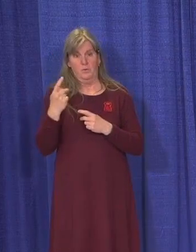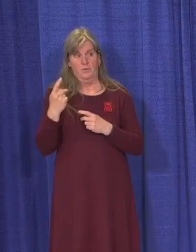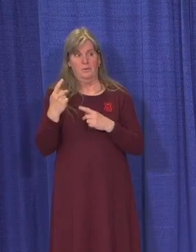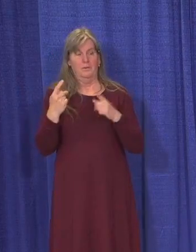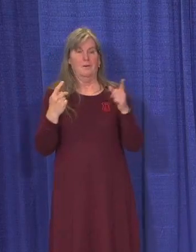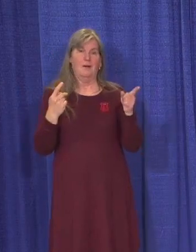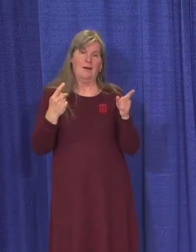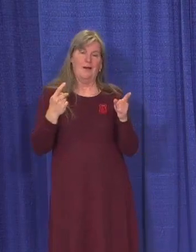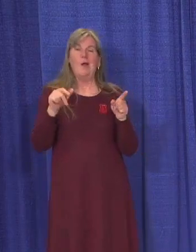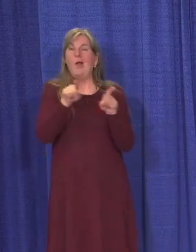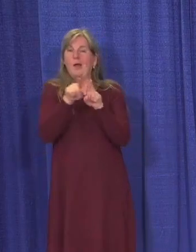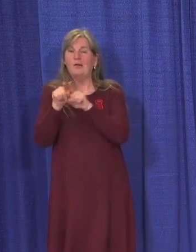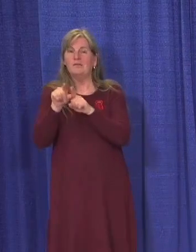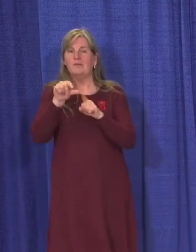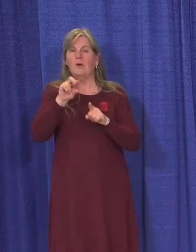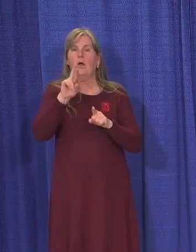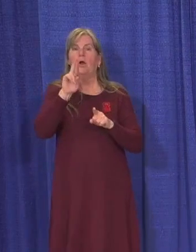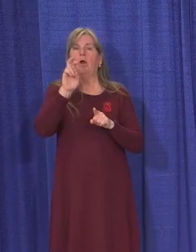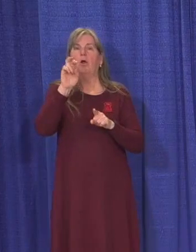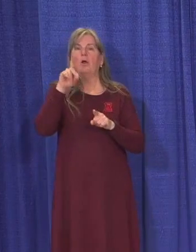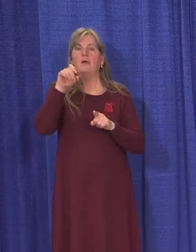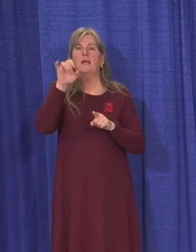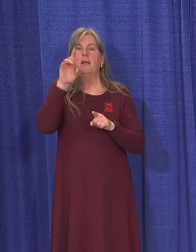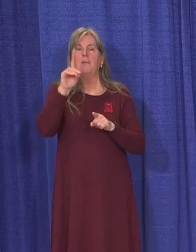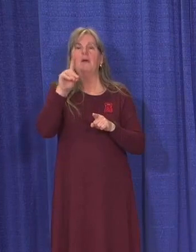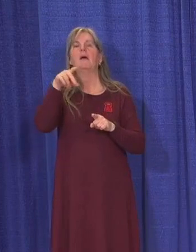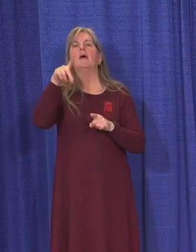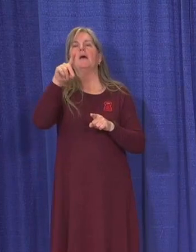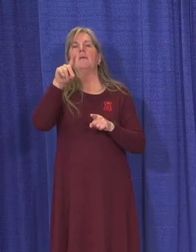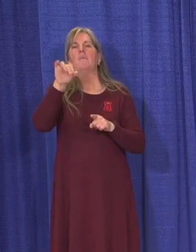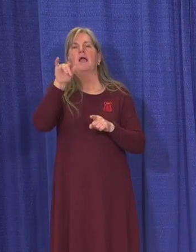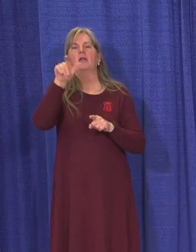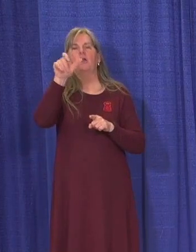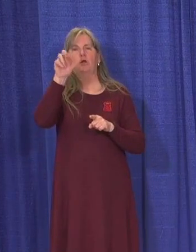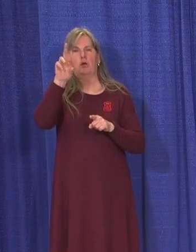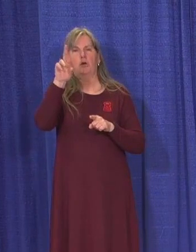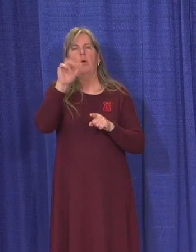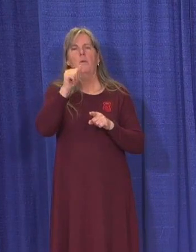live Q&A event with myself and Canada's Chief Public Health